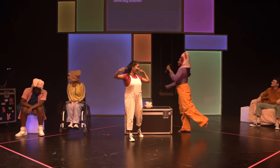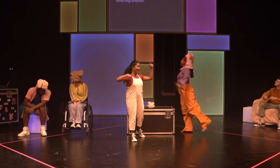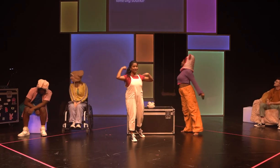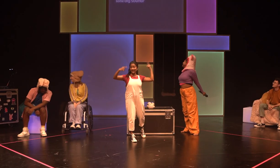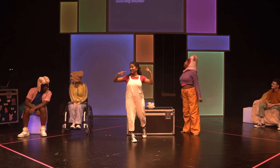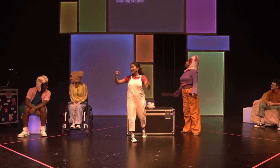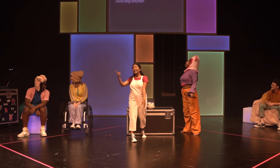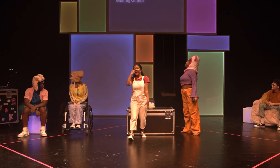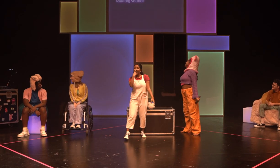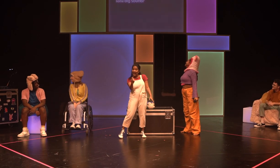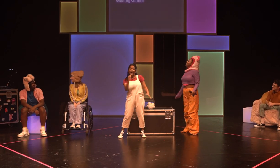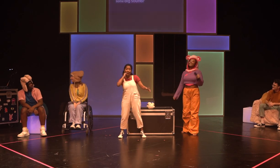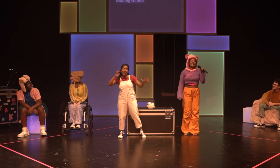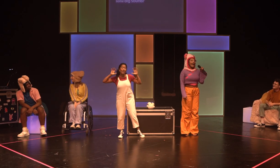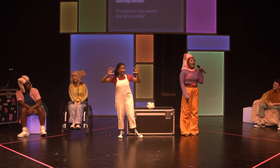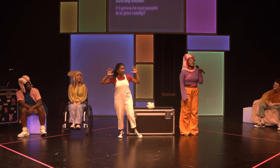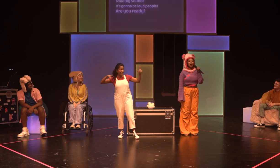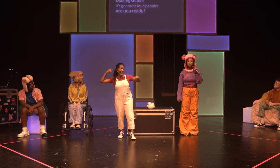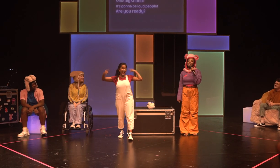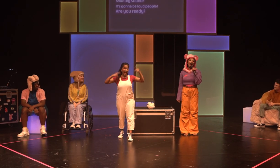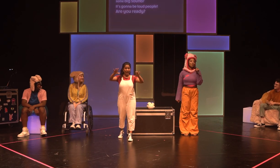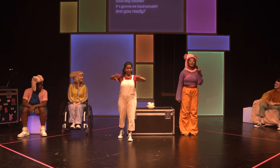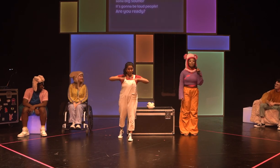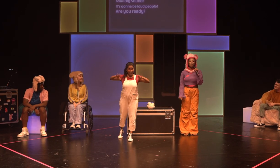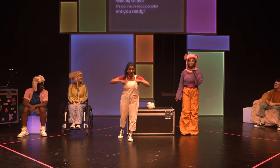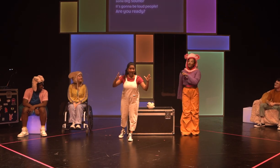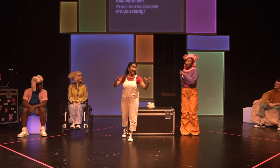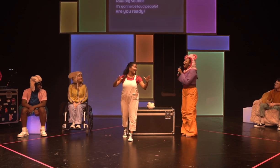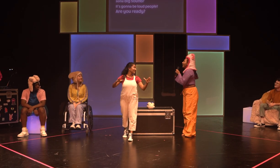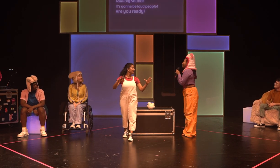Can do - it's going to be loud! - It's going to be loud people. Grace! Chandu! Take the spotlight